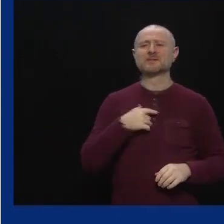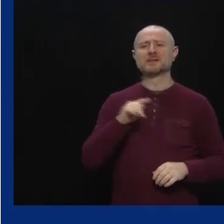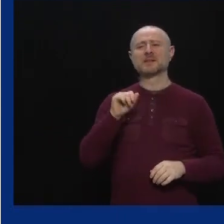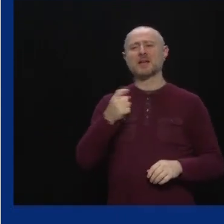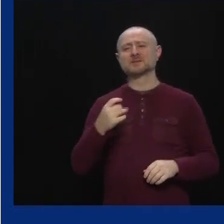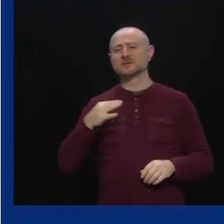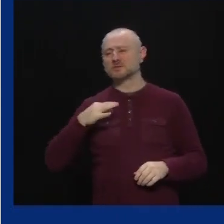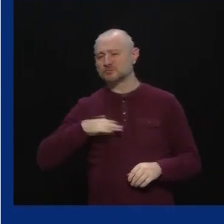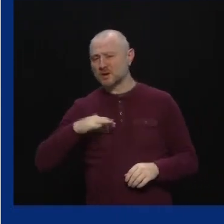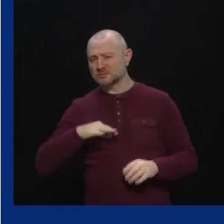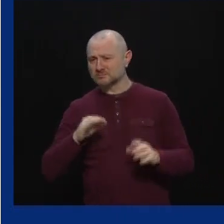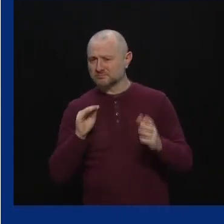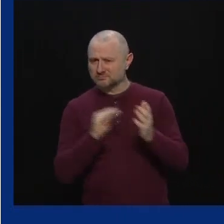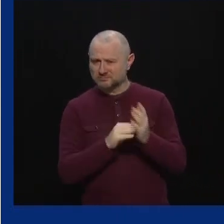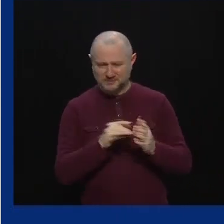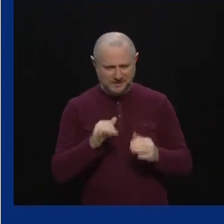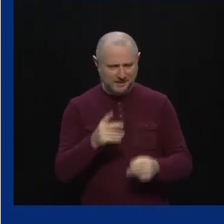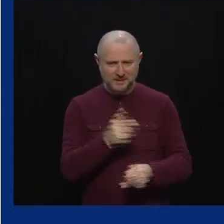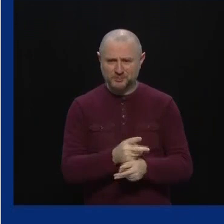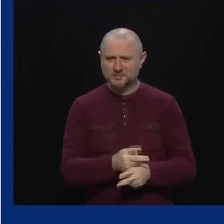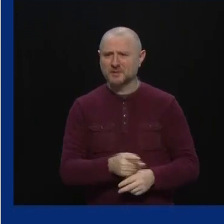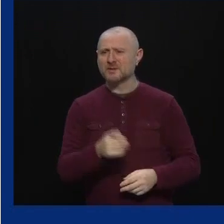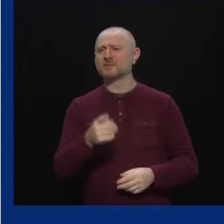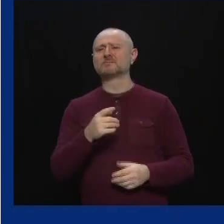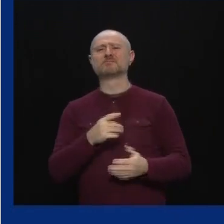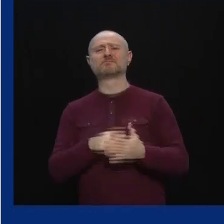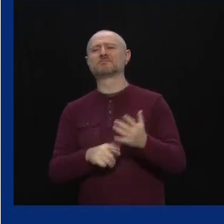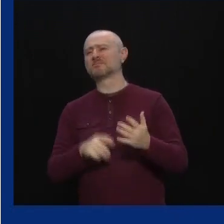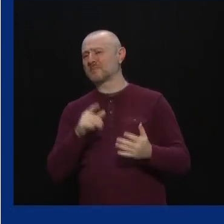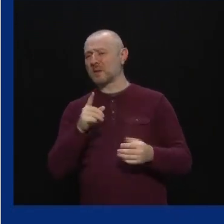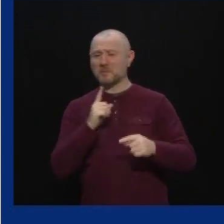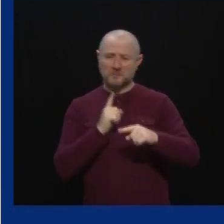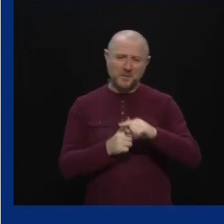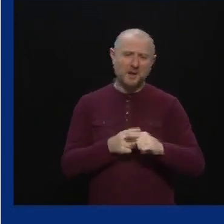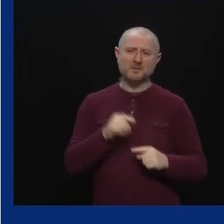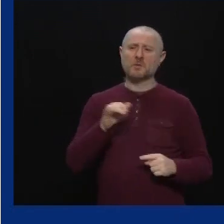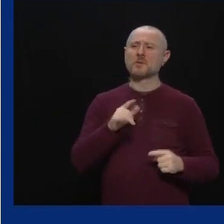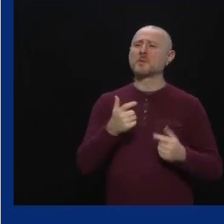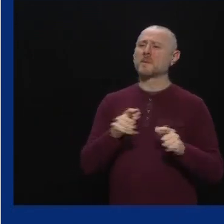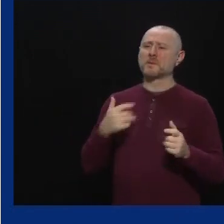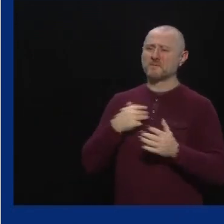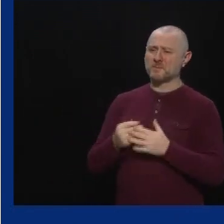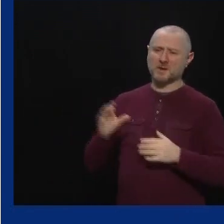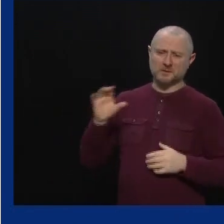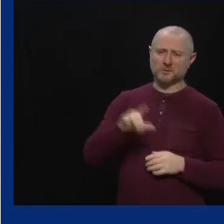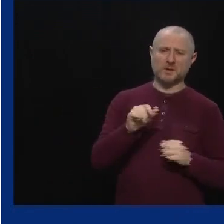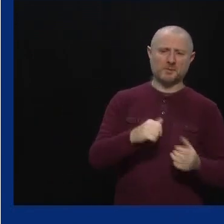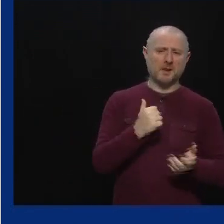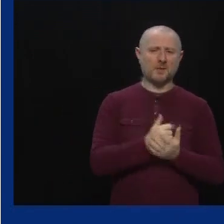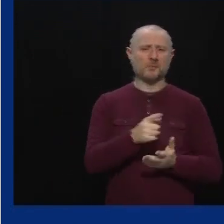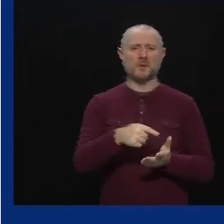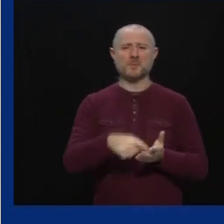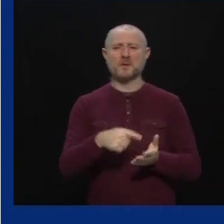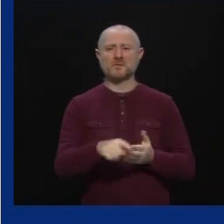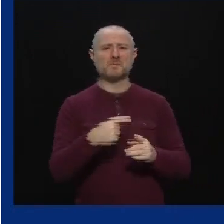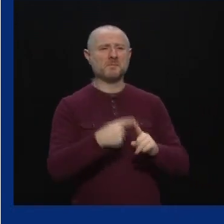SO, NOBODY SHOULD DECIDE THAT GO TO THE MARKETPLACE. THE TAX CREDITS MADE UNDER THE